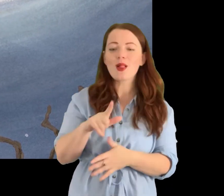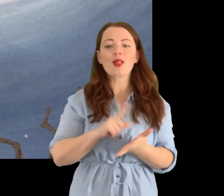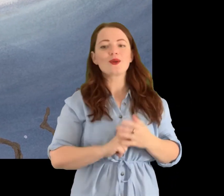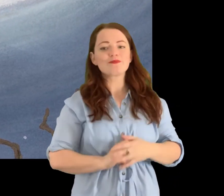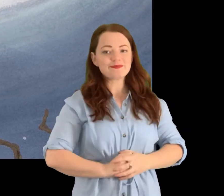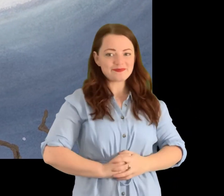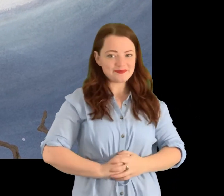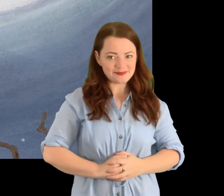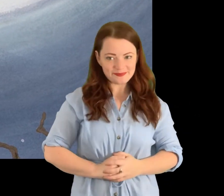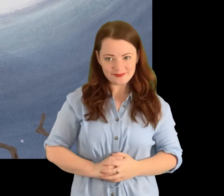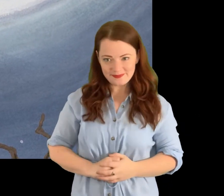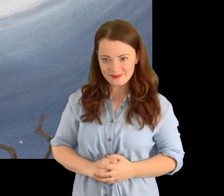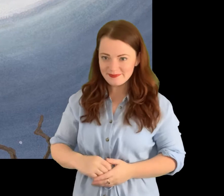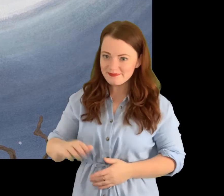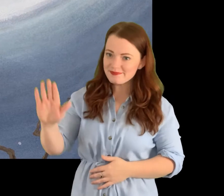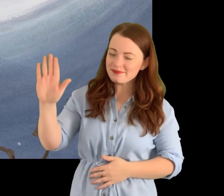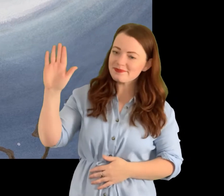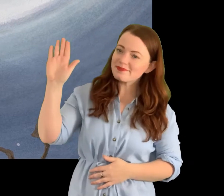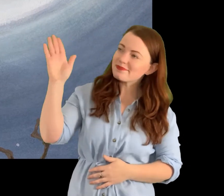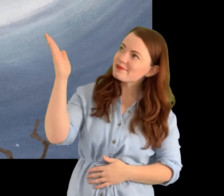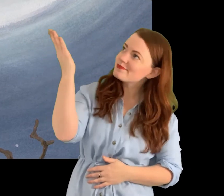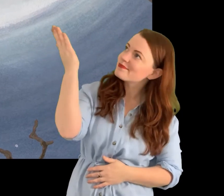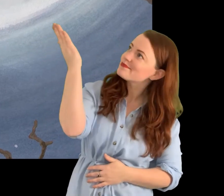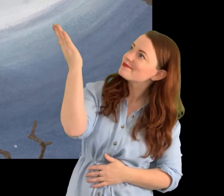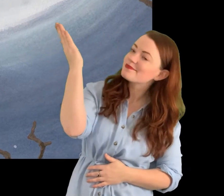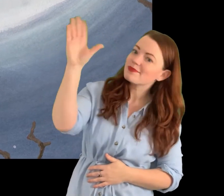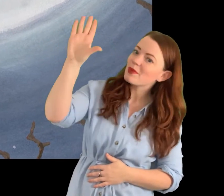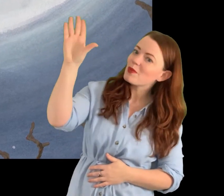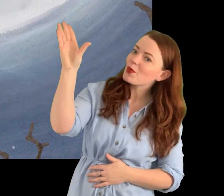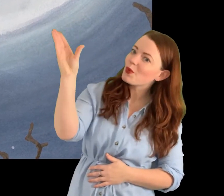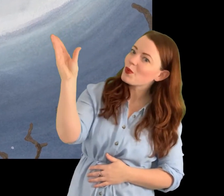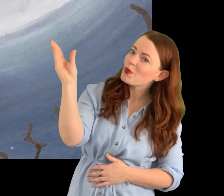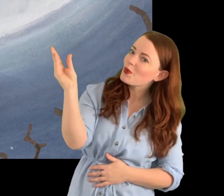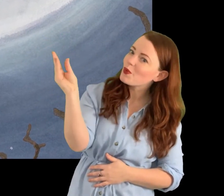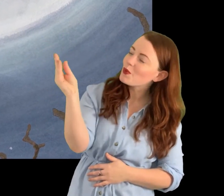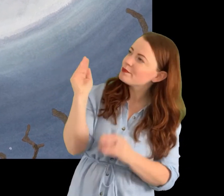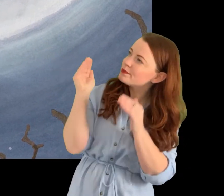Luna smiled and held her hand up To the moon and concentrated